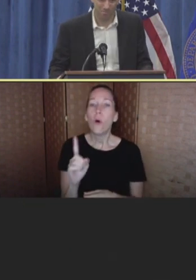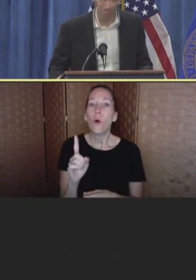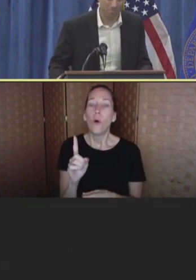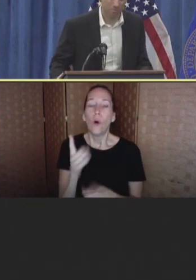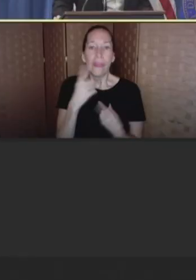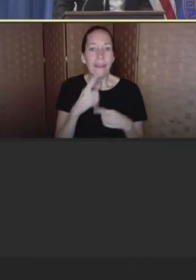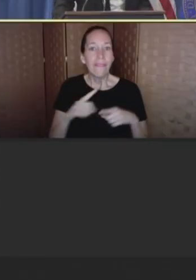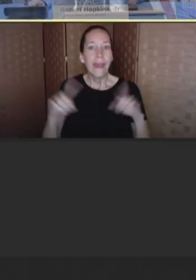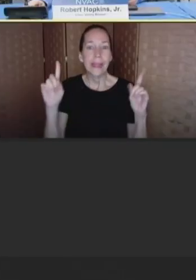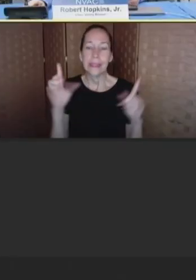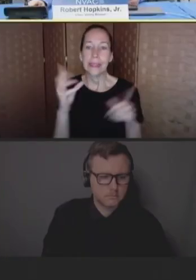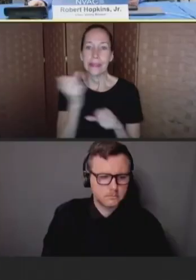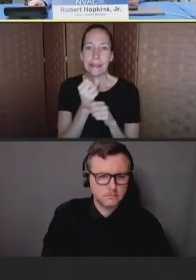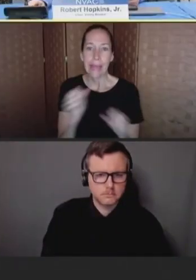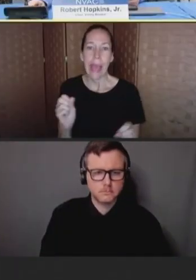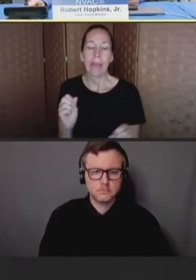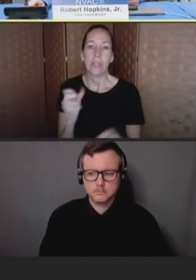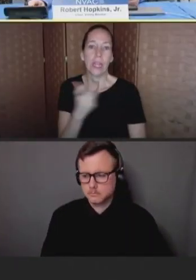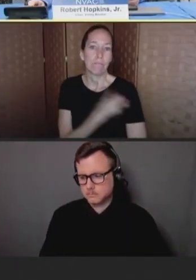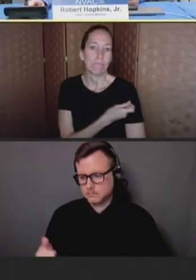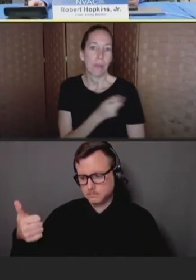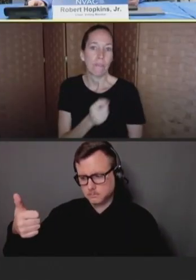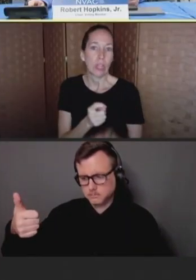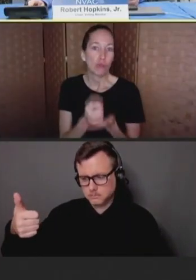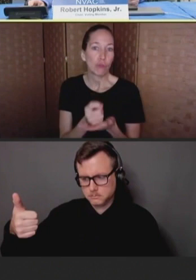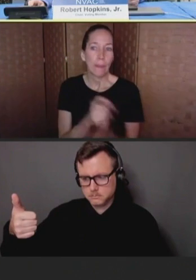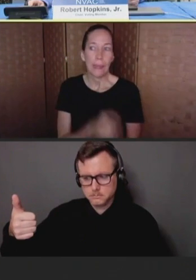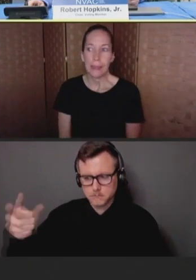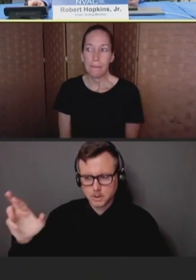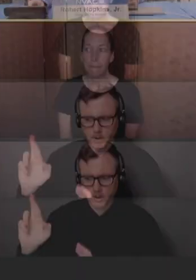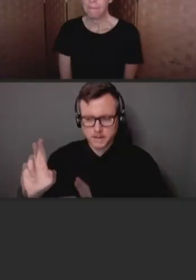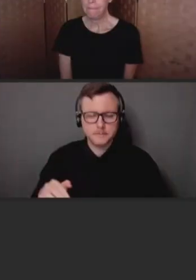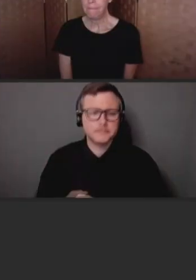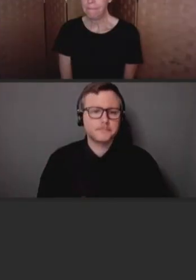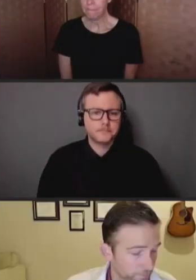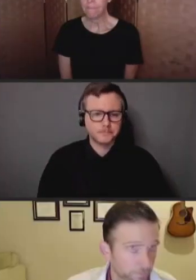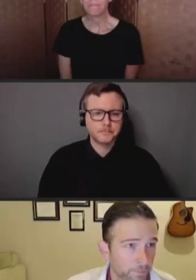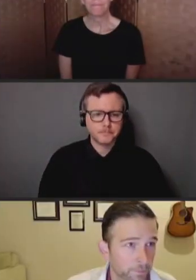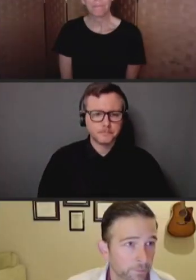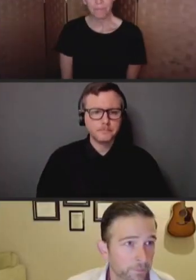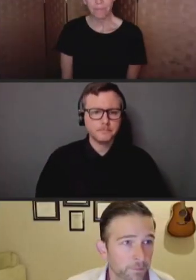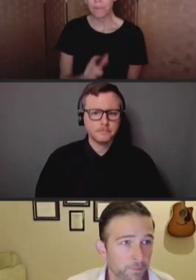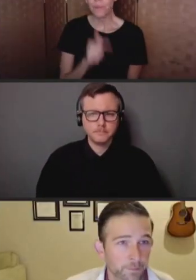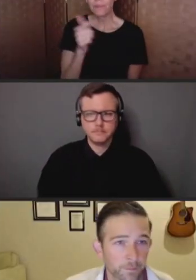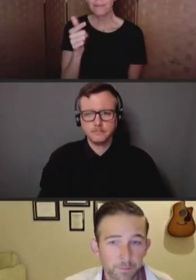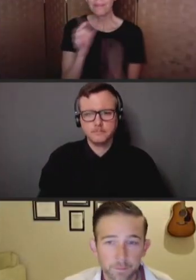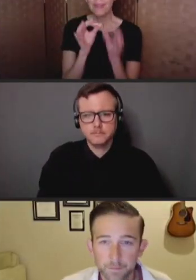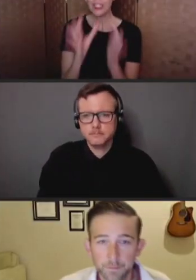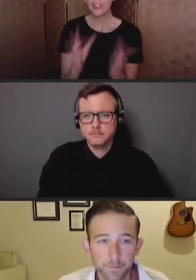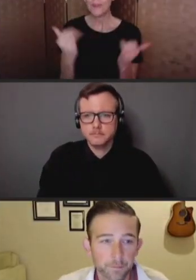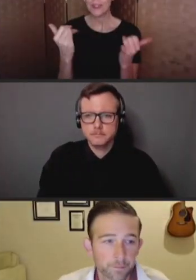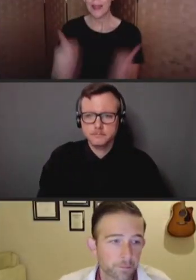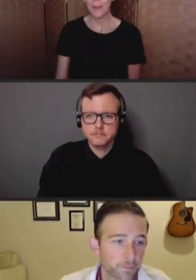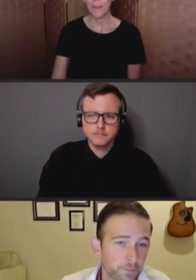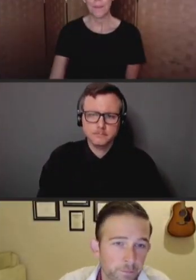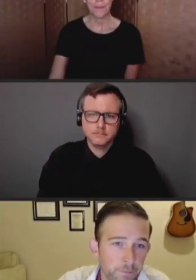Our next presenter is Dr. Christopher Gast from PATH. Dr. Gast, your slides are up. I see your face.